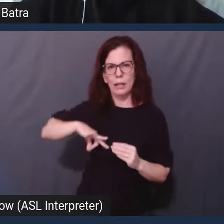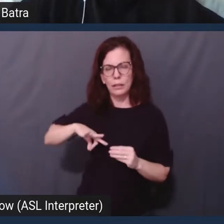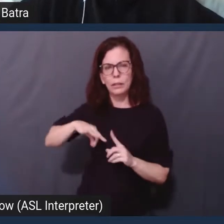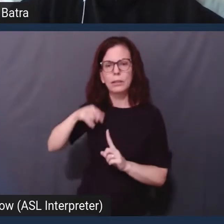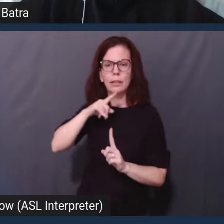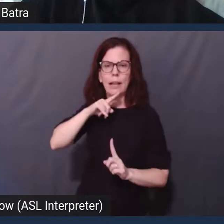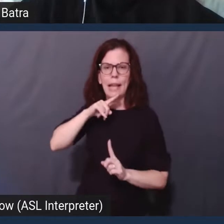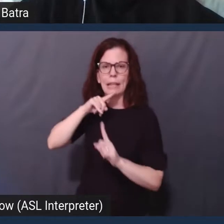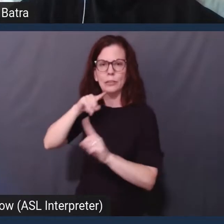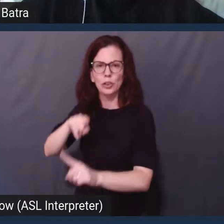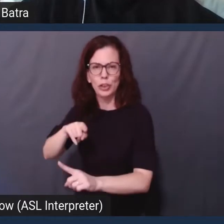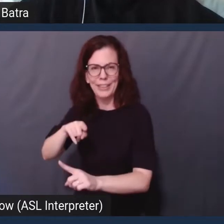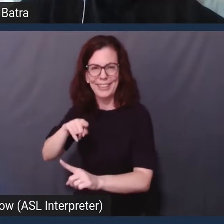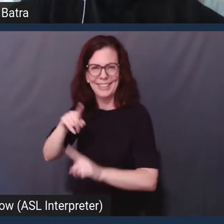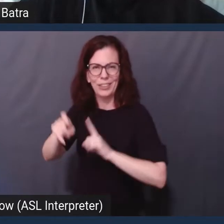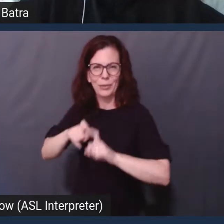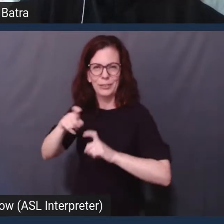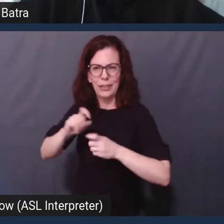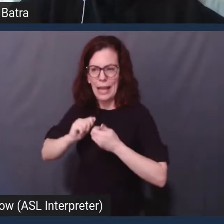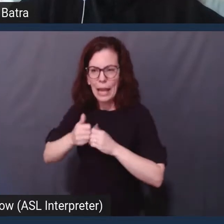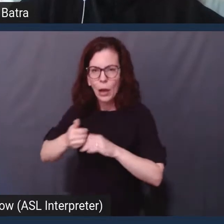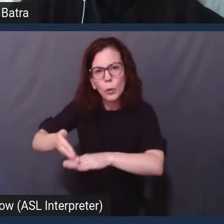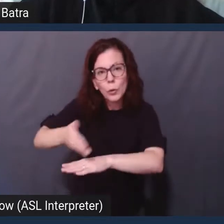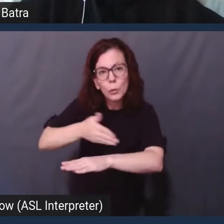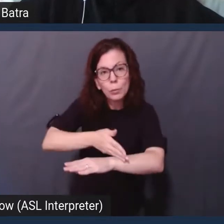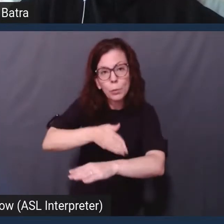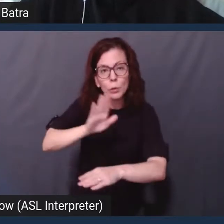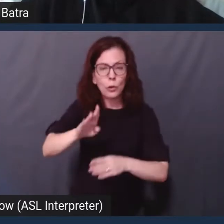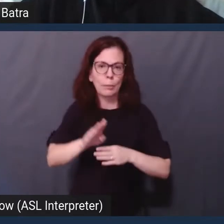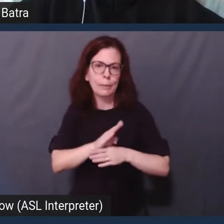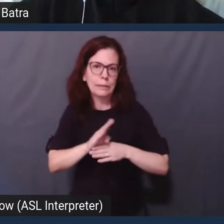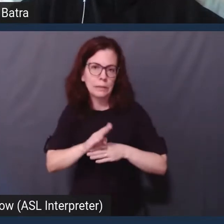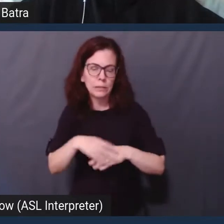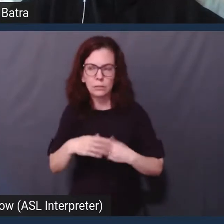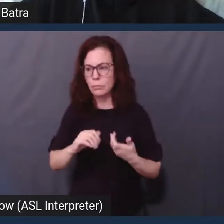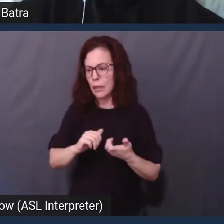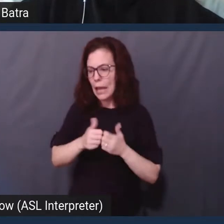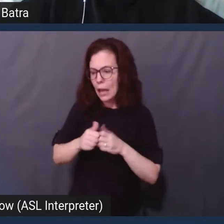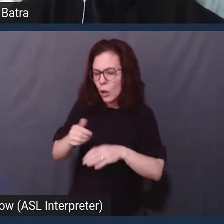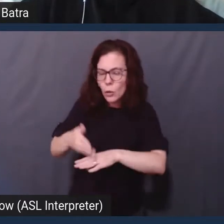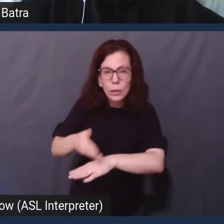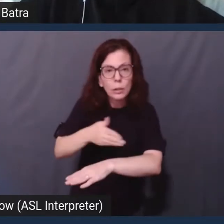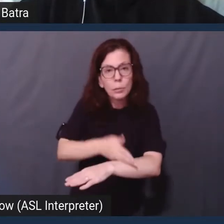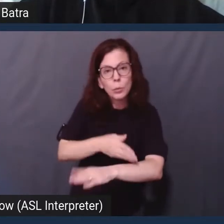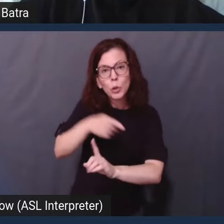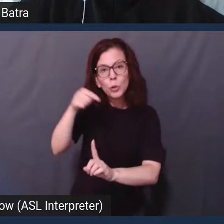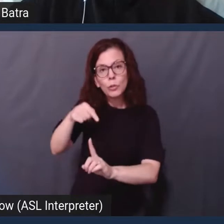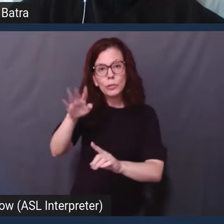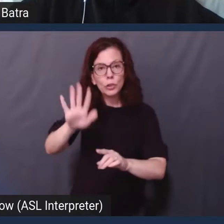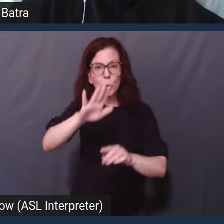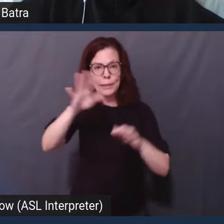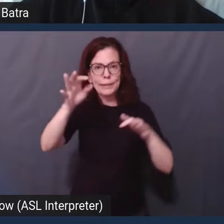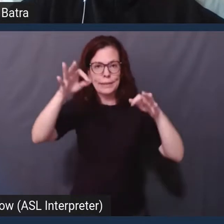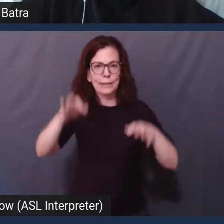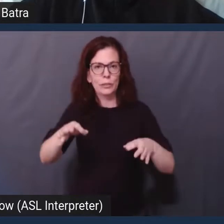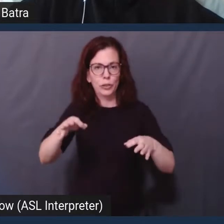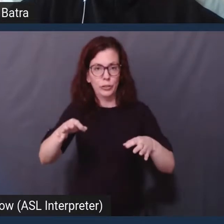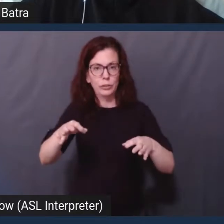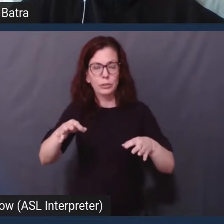How can you improve your business? How can you improve the decisions that you wanna take on your business?